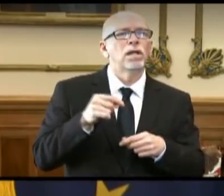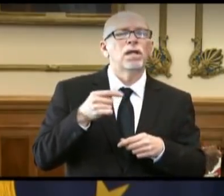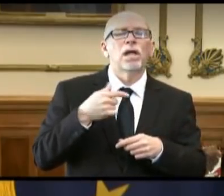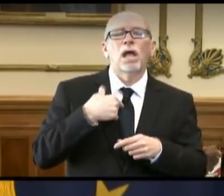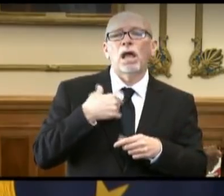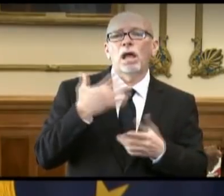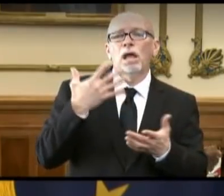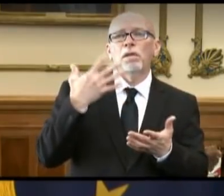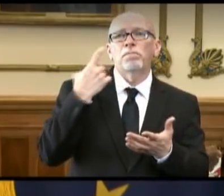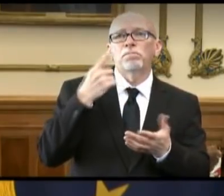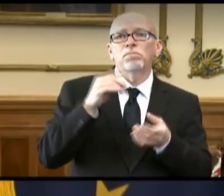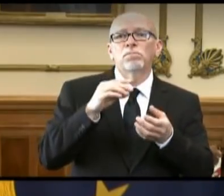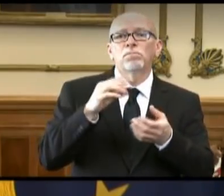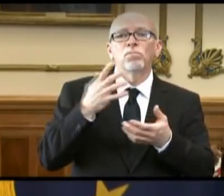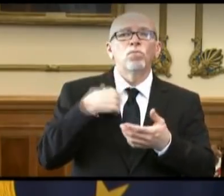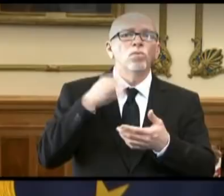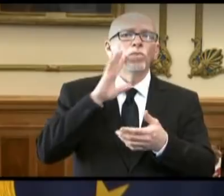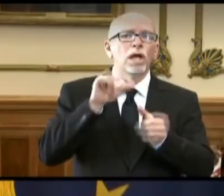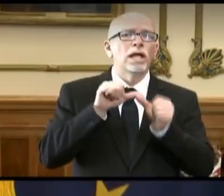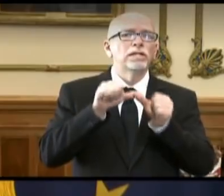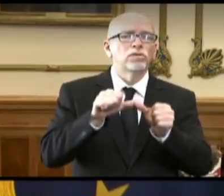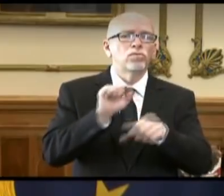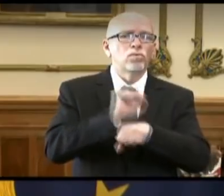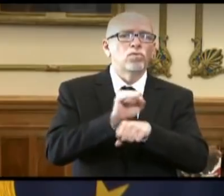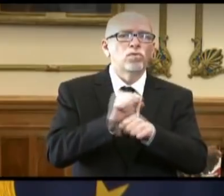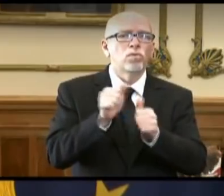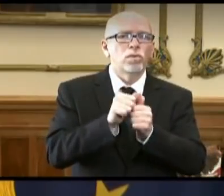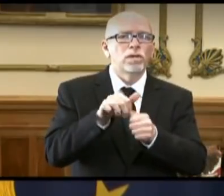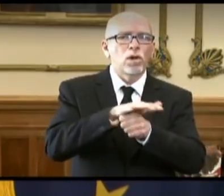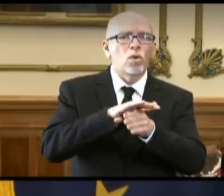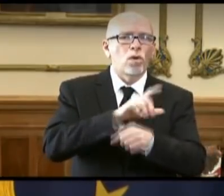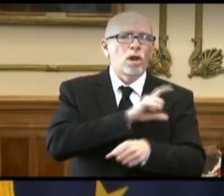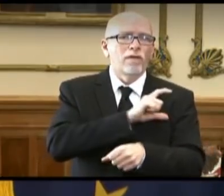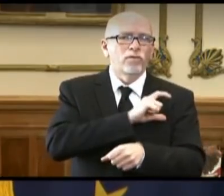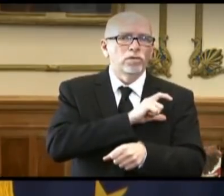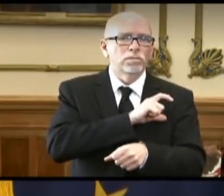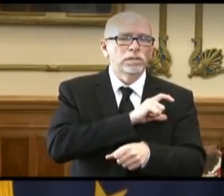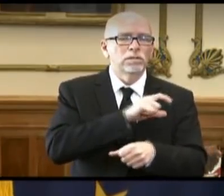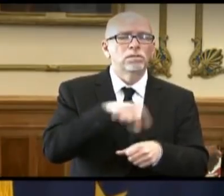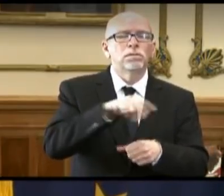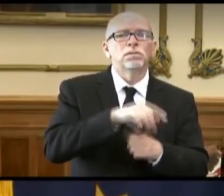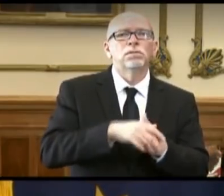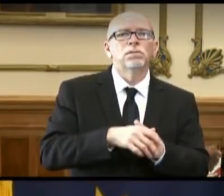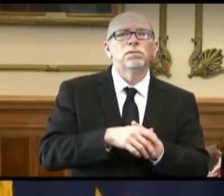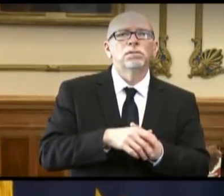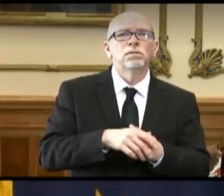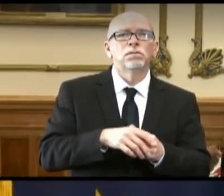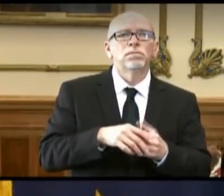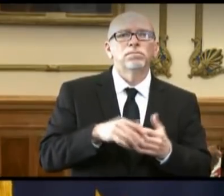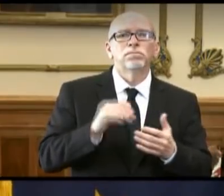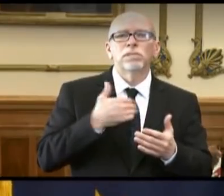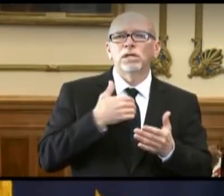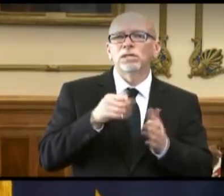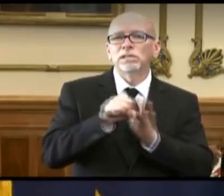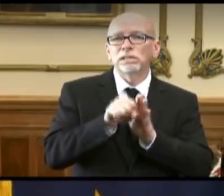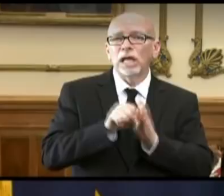DR. SULLIVAN, YOU MAY WANT TO ADD TO THIS FIRST QUESTION. I WOULD SAY, NUMBER ONE, WE WILL